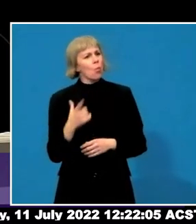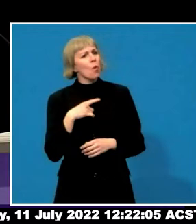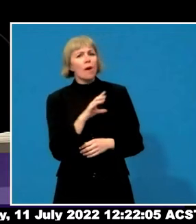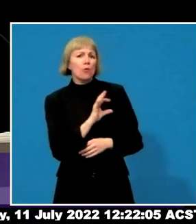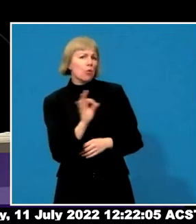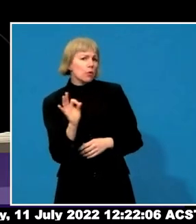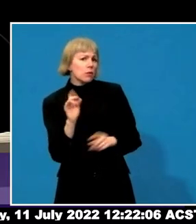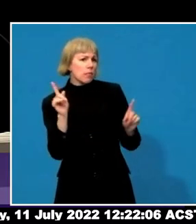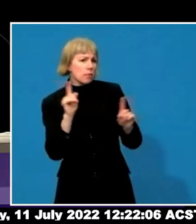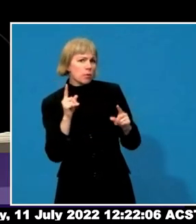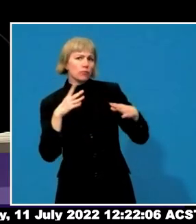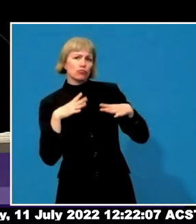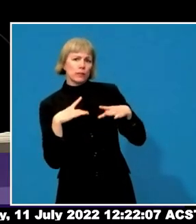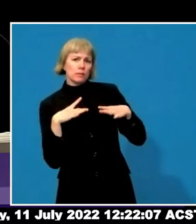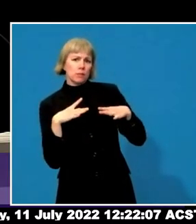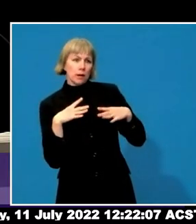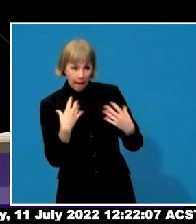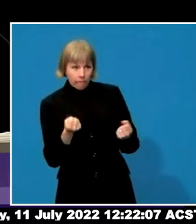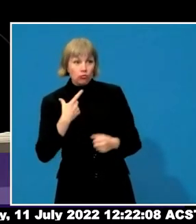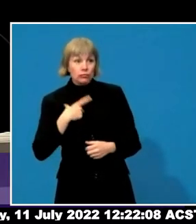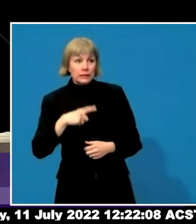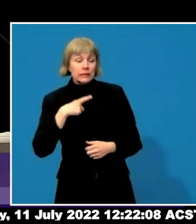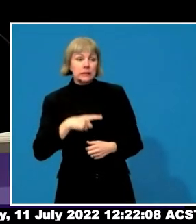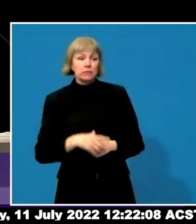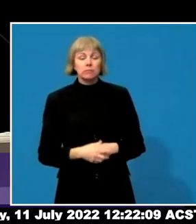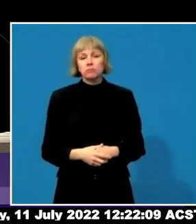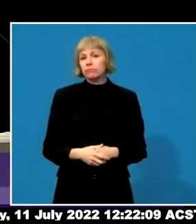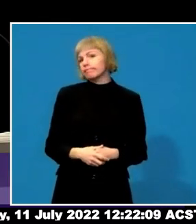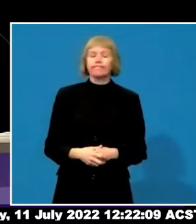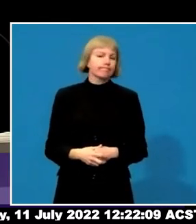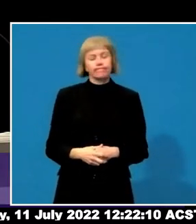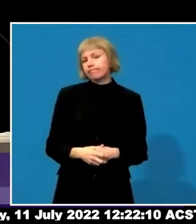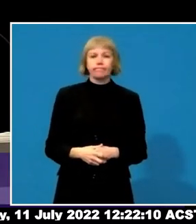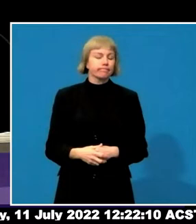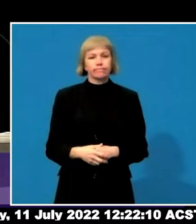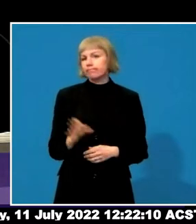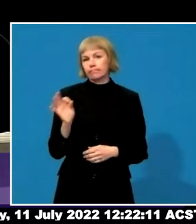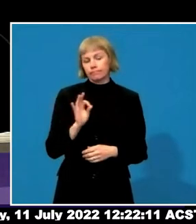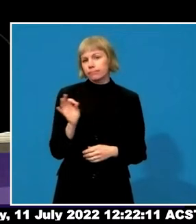Any reason? DAISY: No. MS TARRAGO: No? No. MS TARRAGO: Would it be good to have respite?